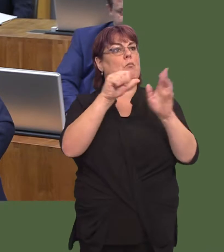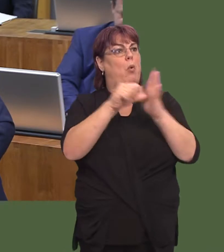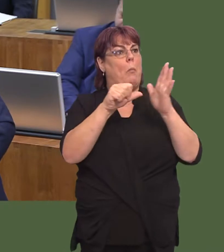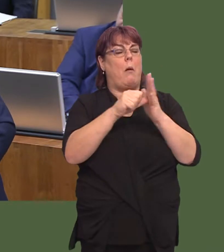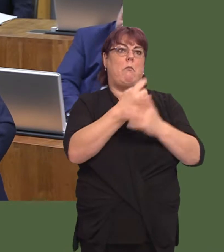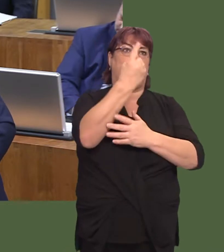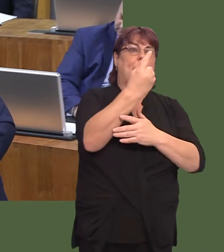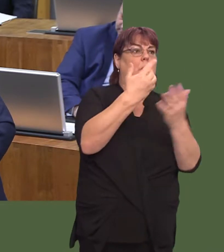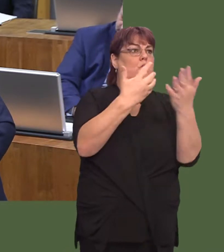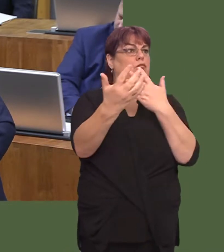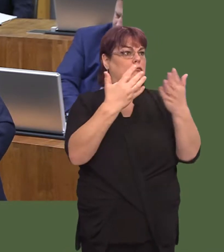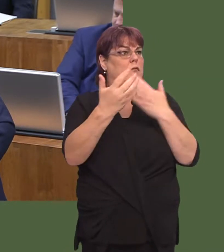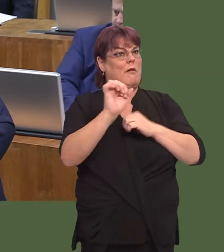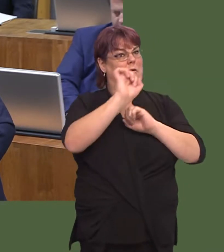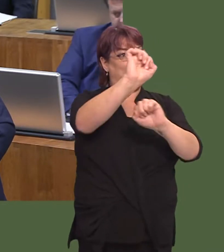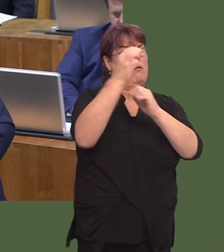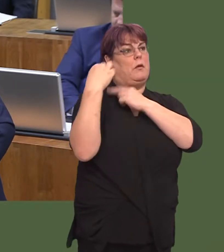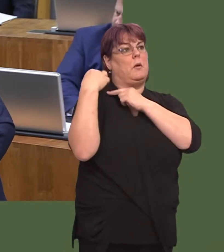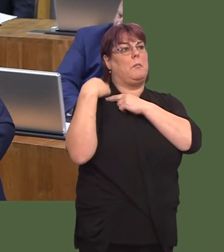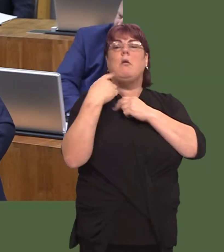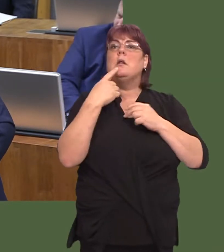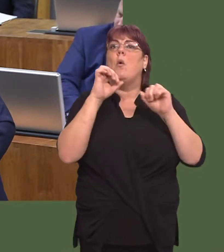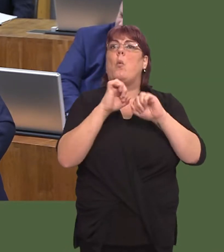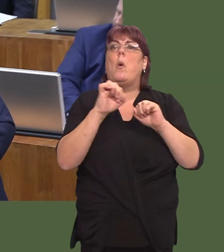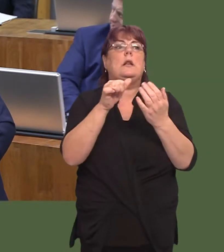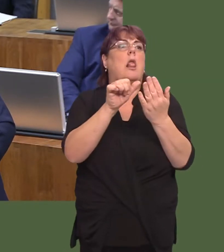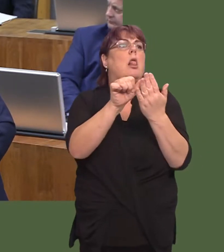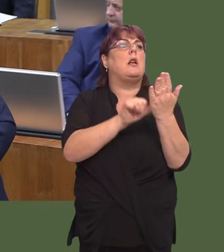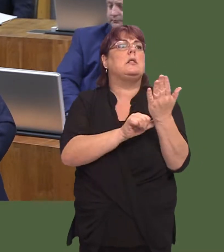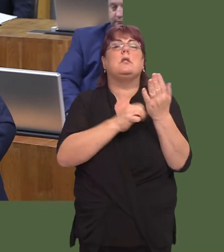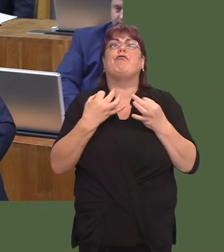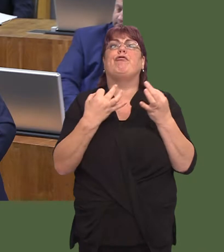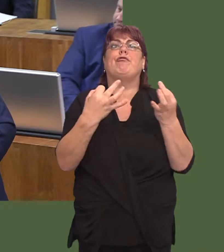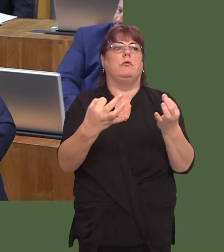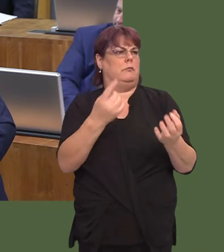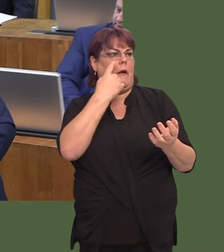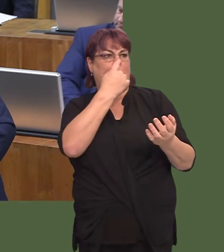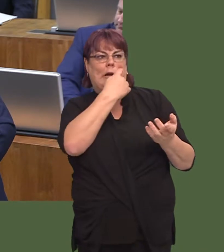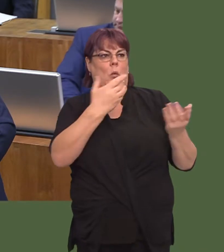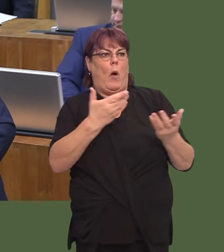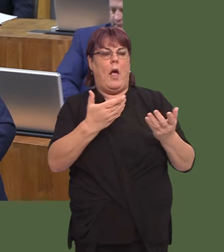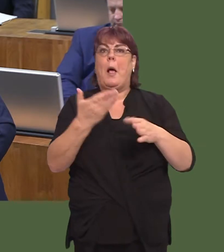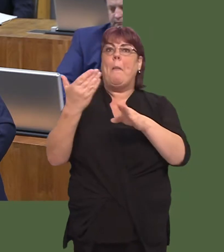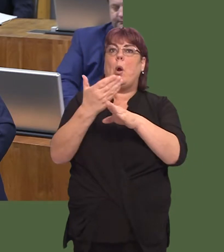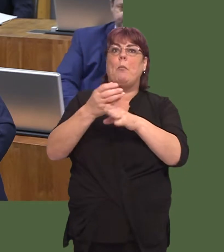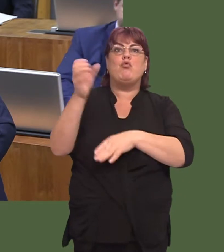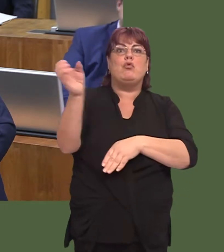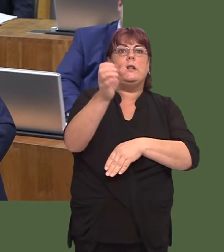He talks about waiting lists going through the roof and offers no evidence for that. He also says that there are problems with recruitment and retention. I can say to him that ëTrain. Work.